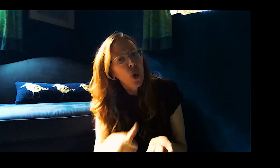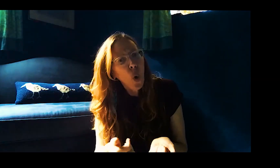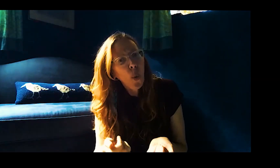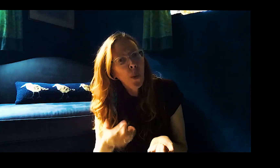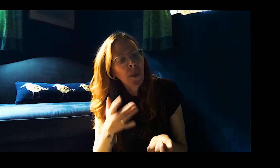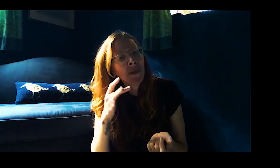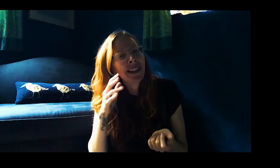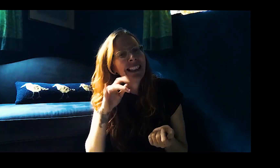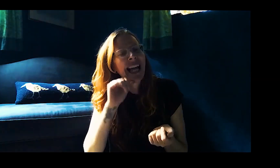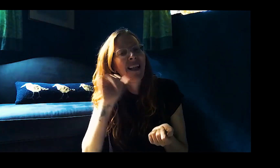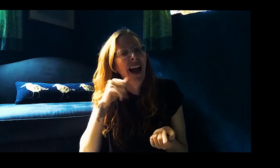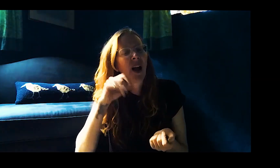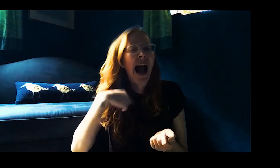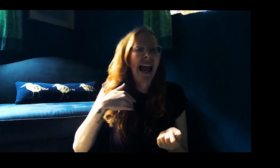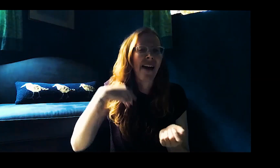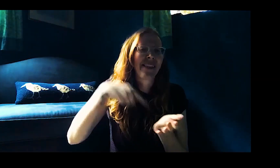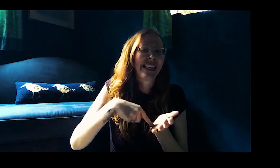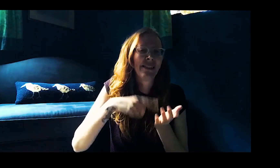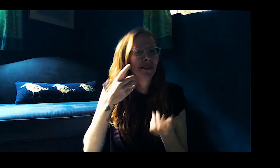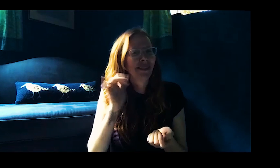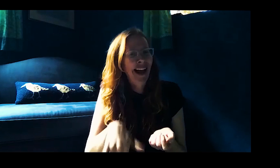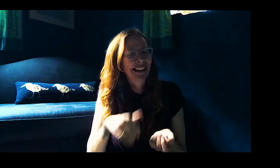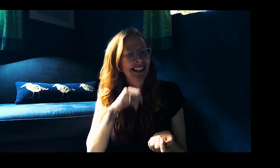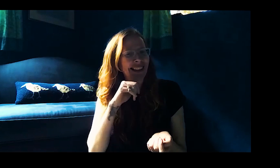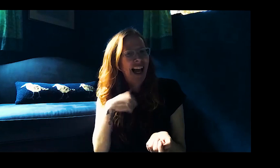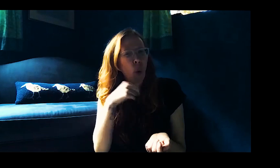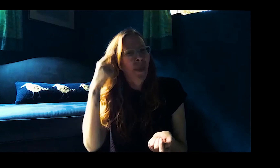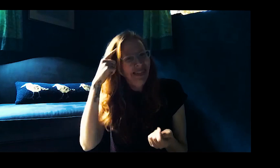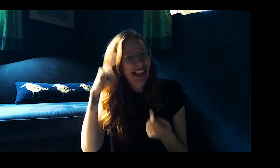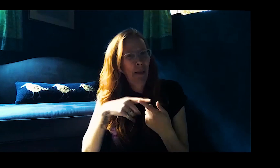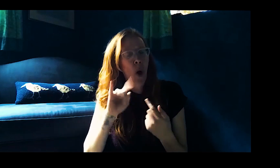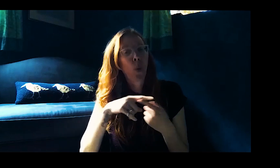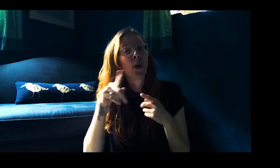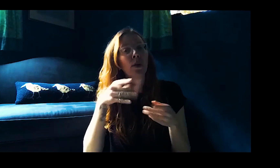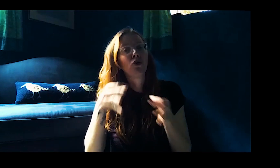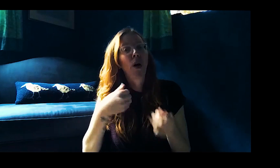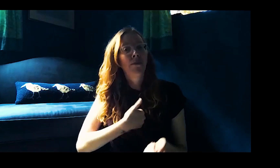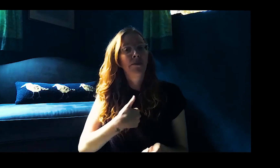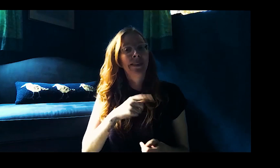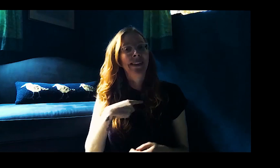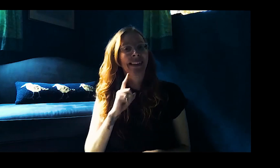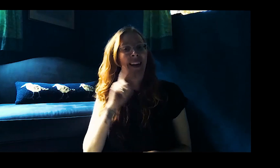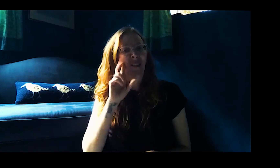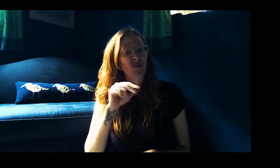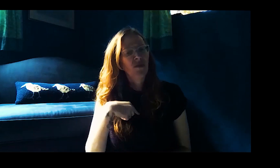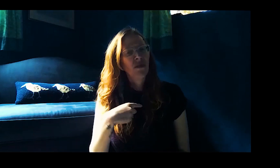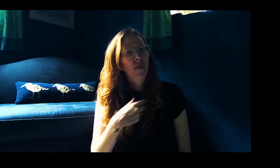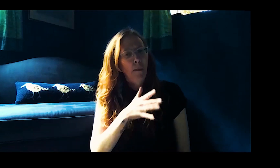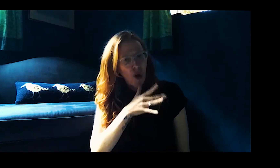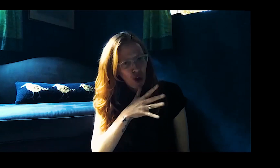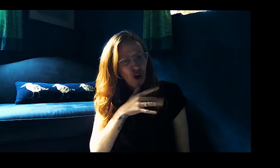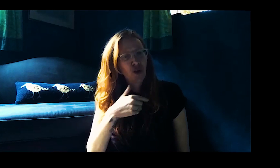it. I don't. I just don't think about it when I describe myself. I think of myself as a mother,